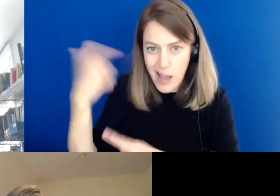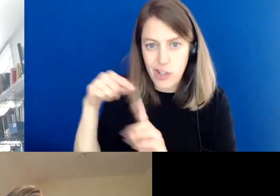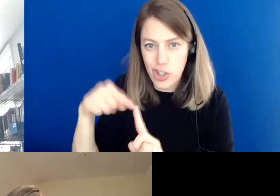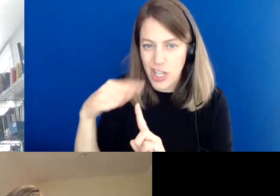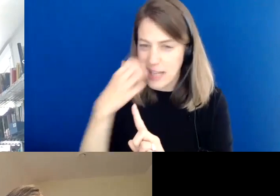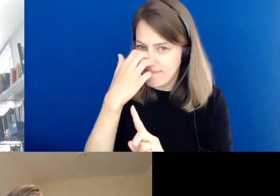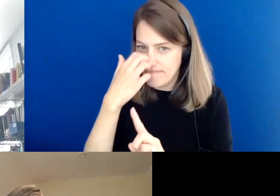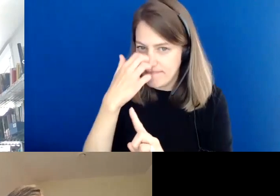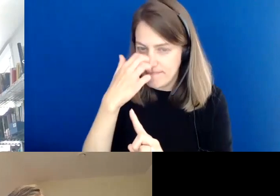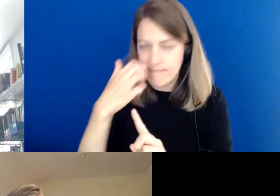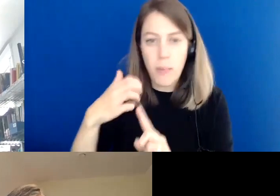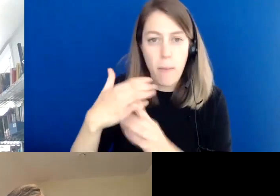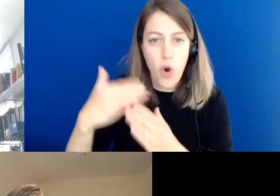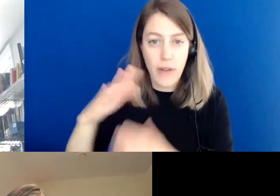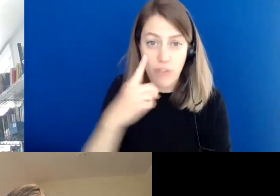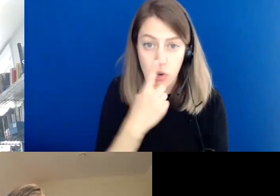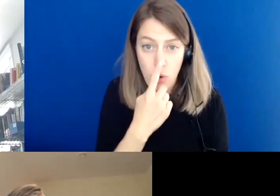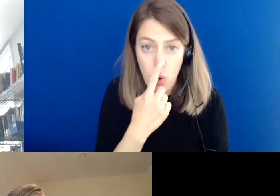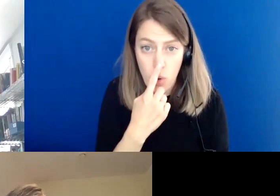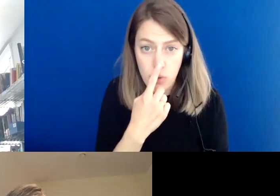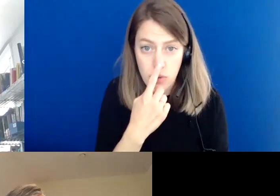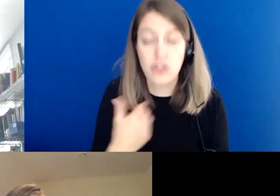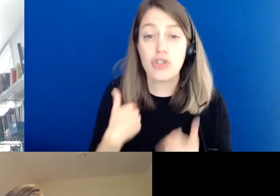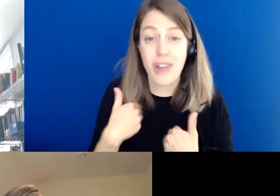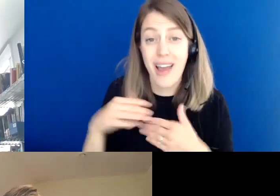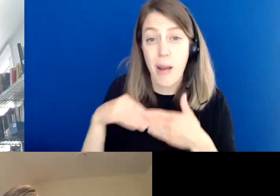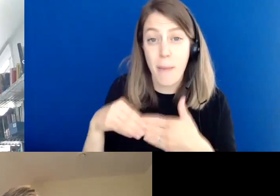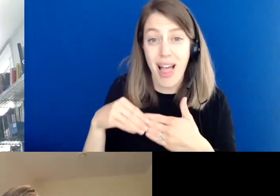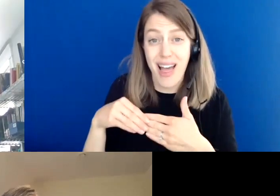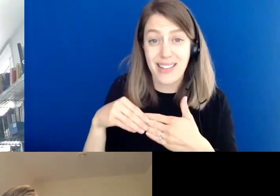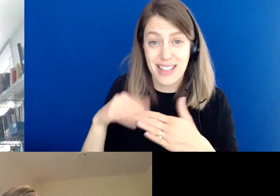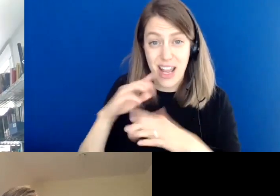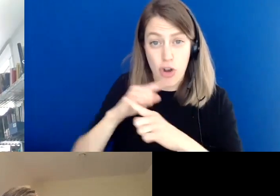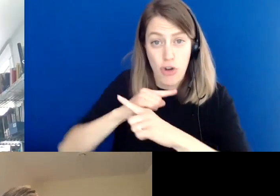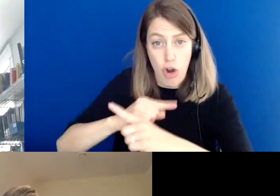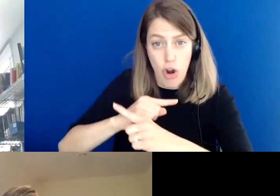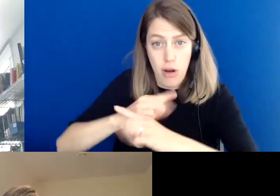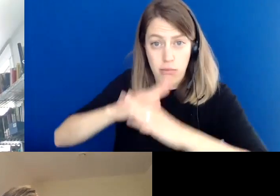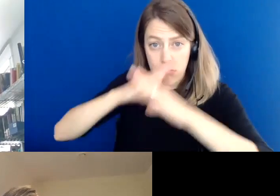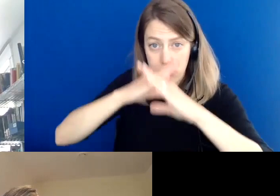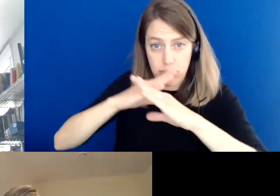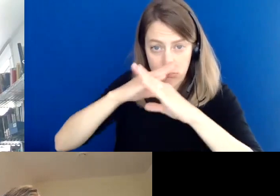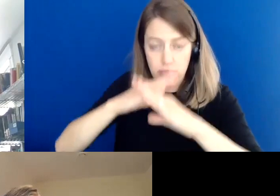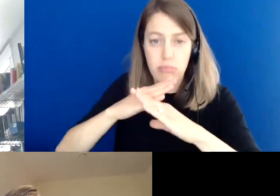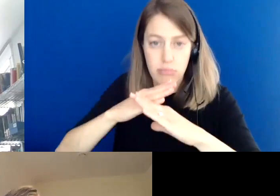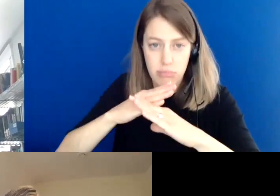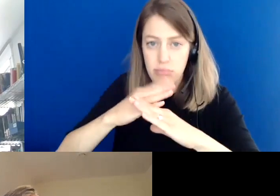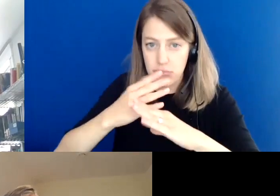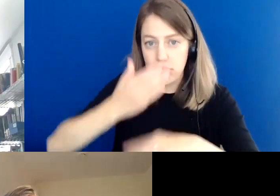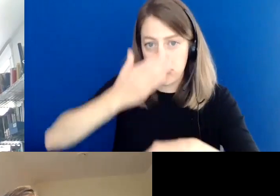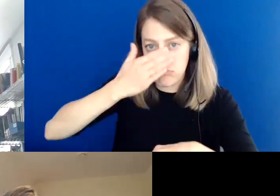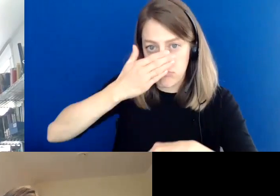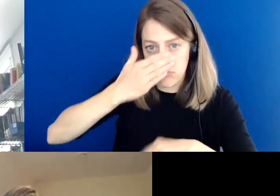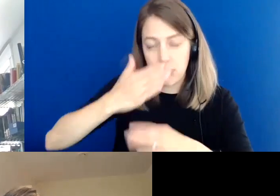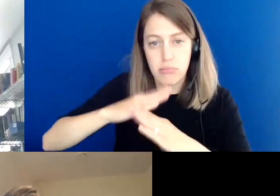She wore a plastic guard to prevent her from gouging off the rest of it. Two detectives spoke to Israel,